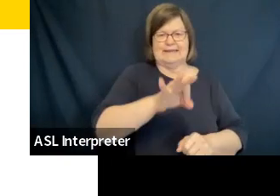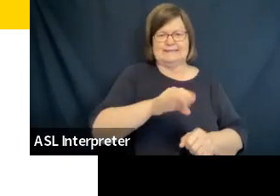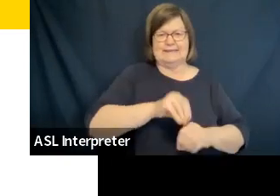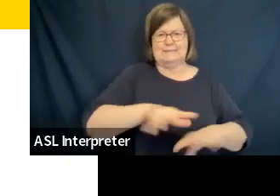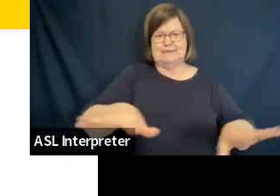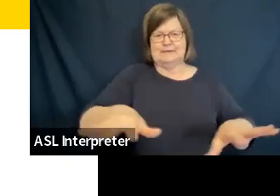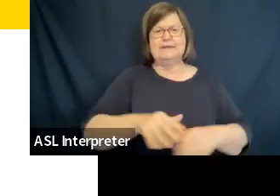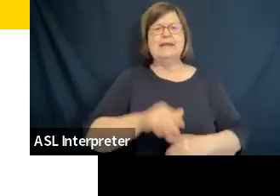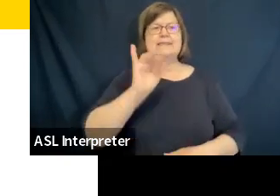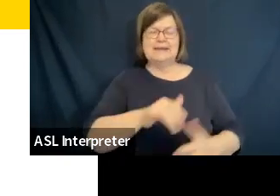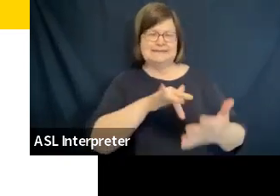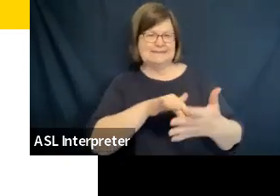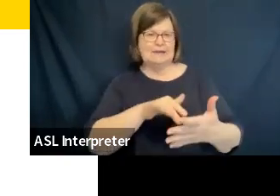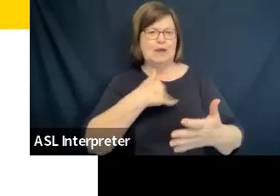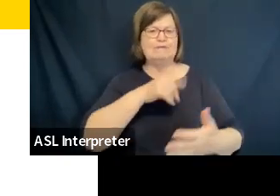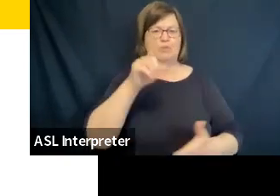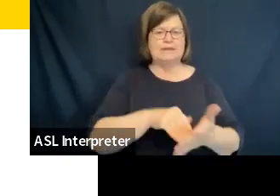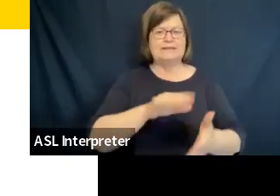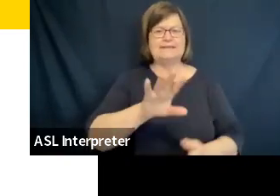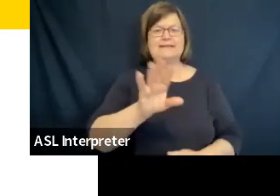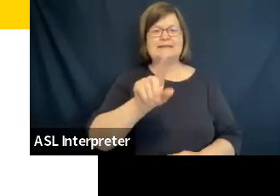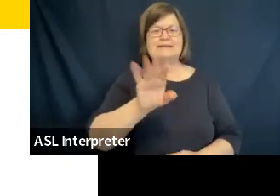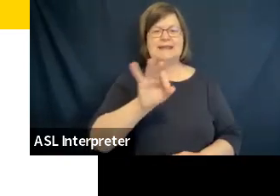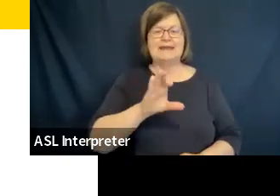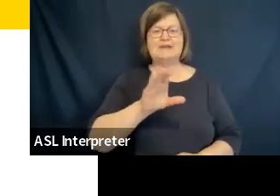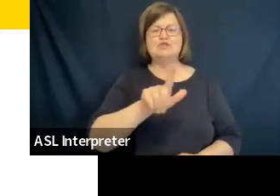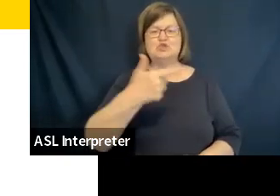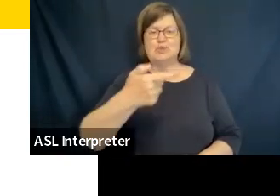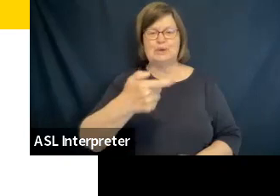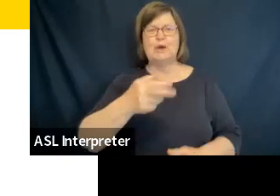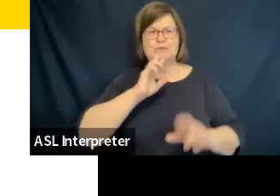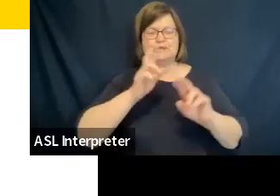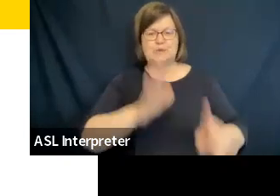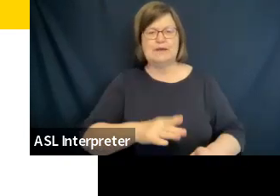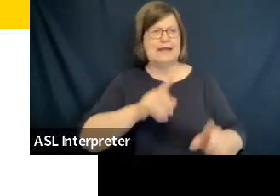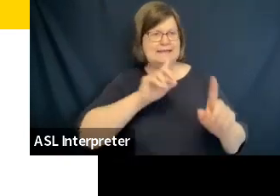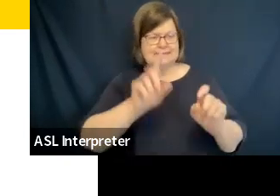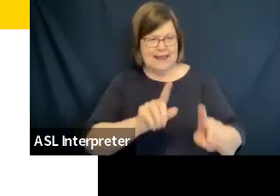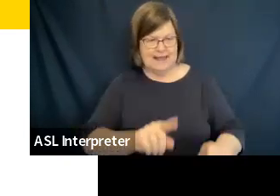For this study we had 1,921 respondents who answered questions on transportation,